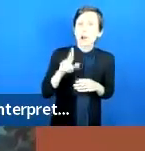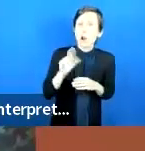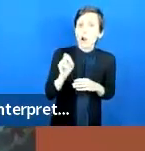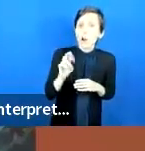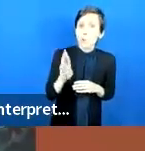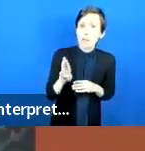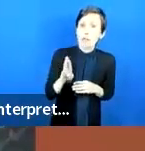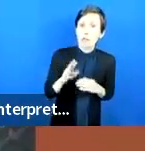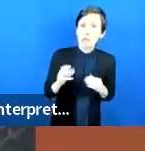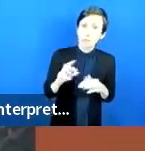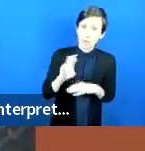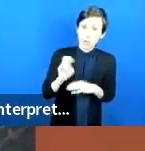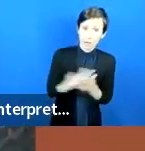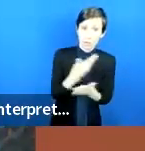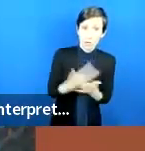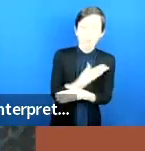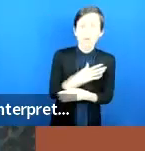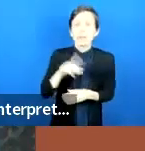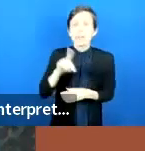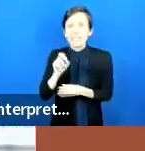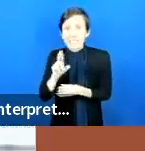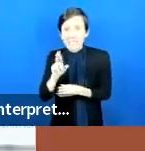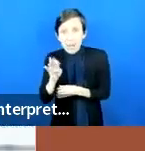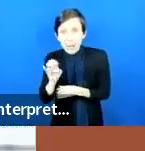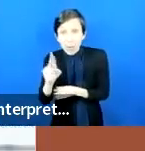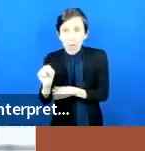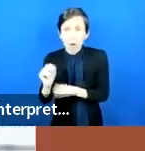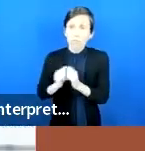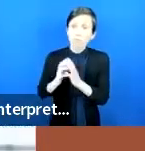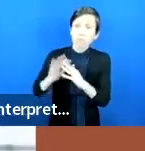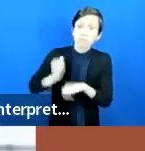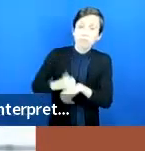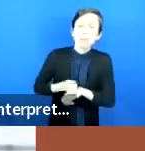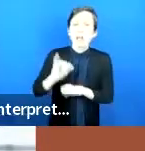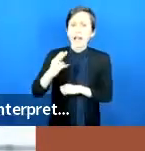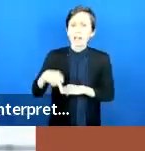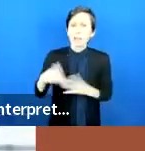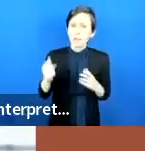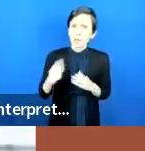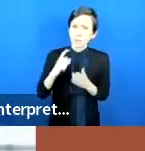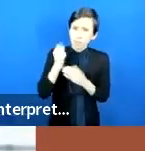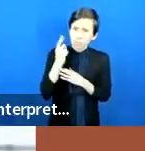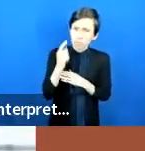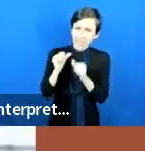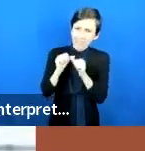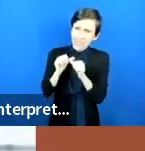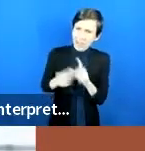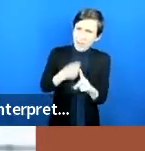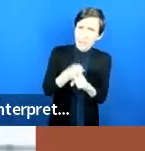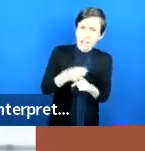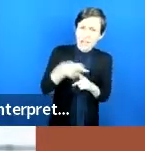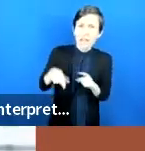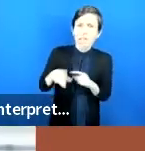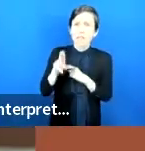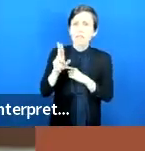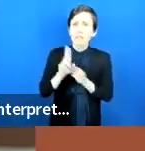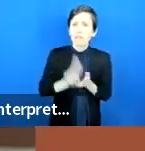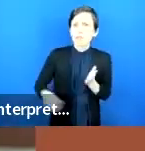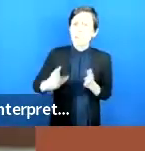of M Dearborn, and more the IHP aims to understand the continuing impact of the university's full history on our present